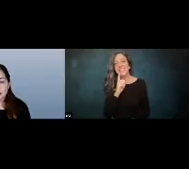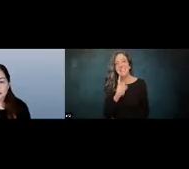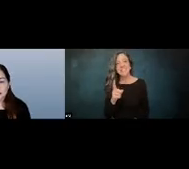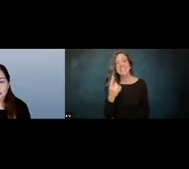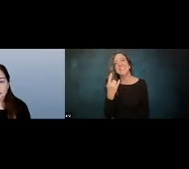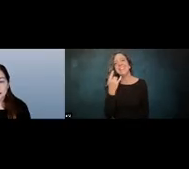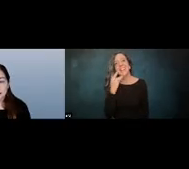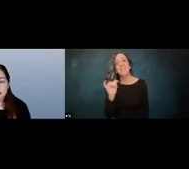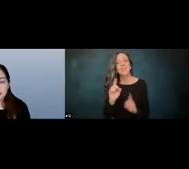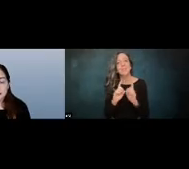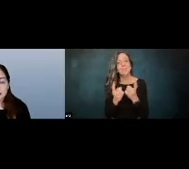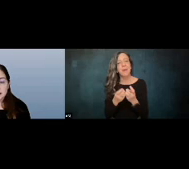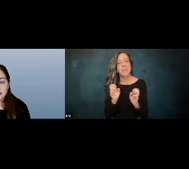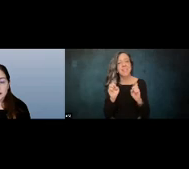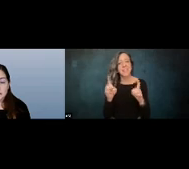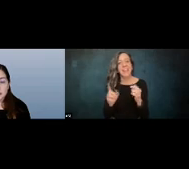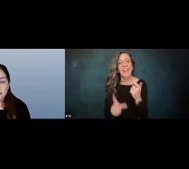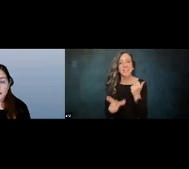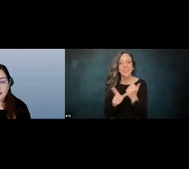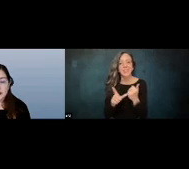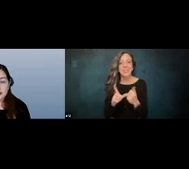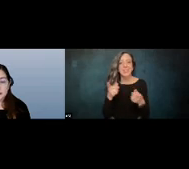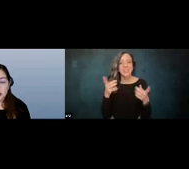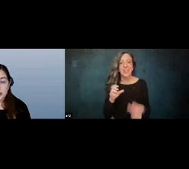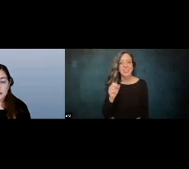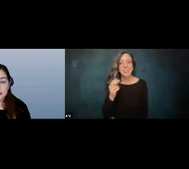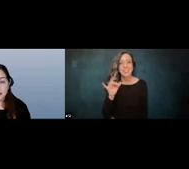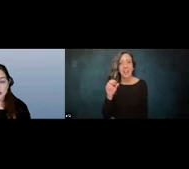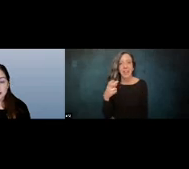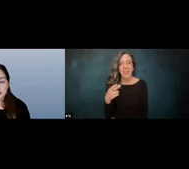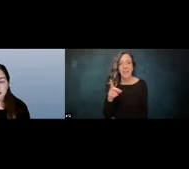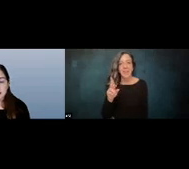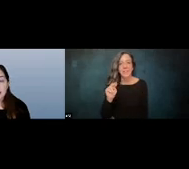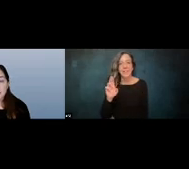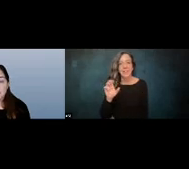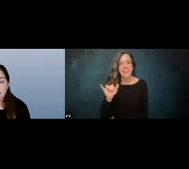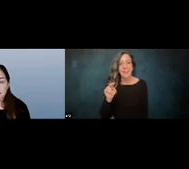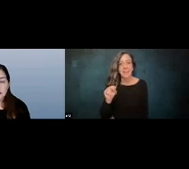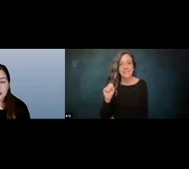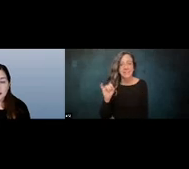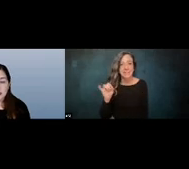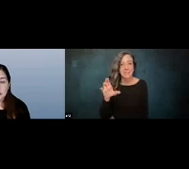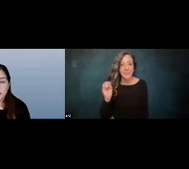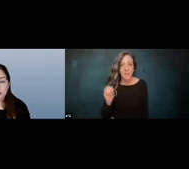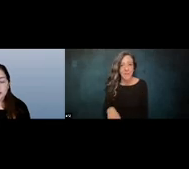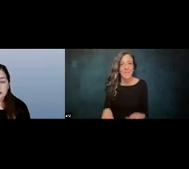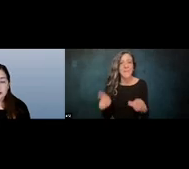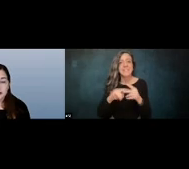Shiyloh Duncan Becerril, system improvement leads program specialists Crystal Keith and improvement